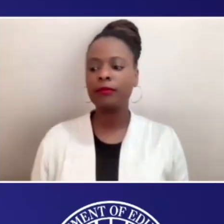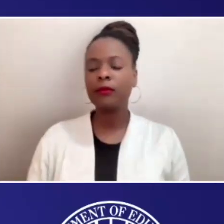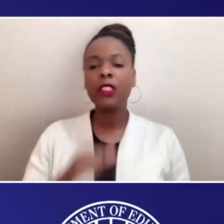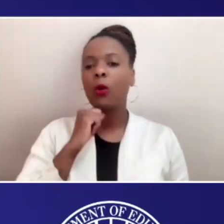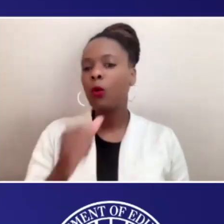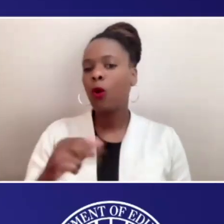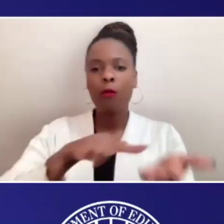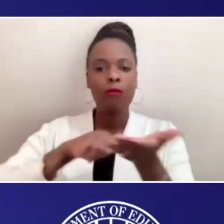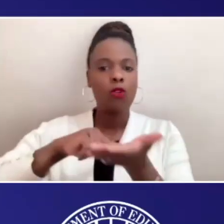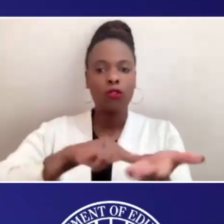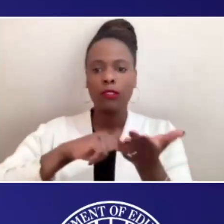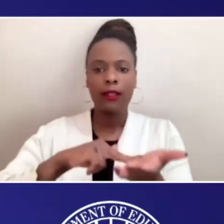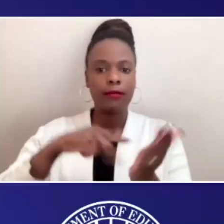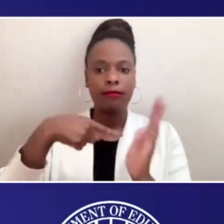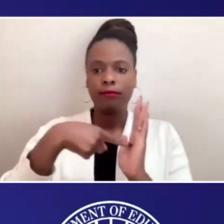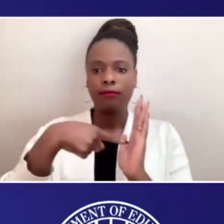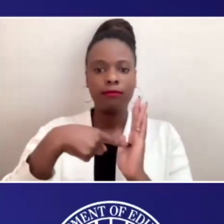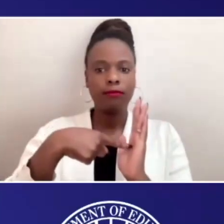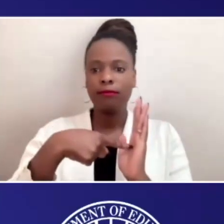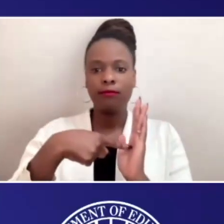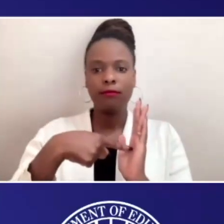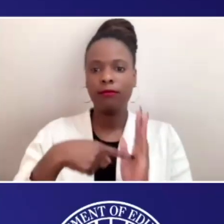pulse check on section 203.